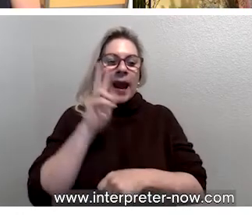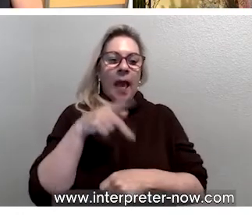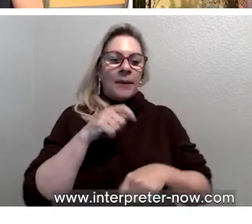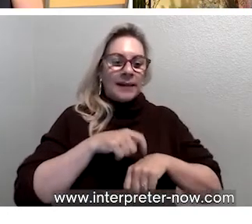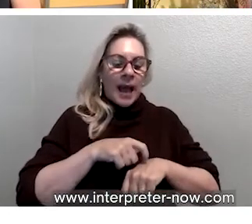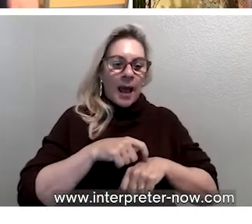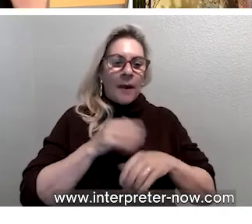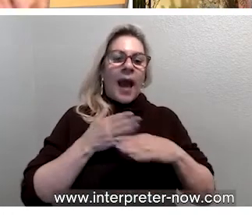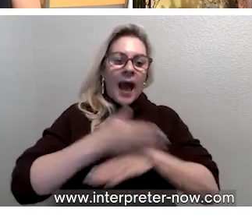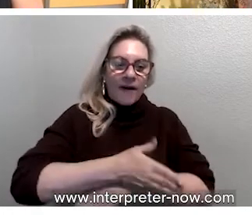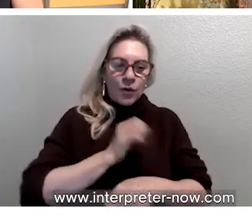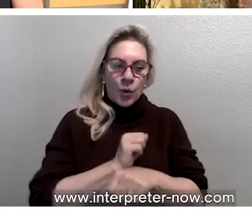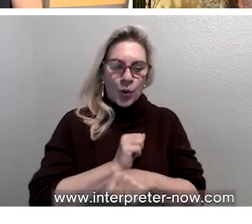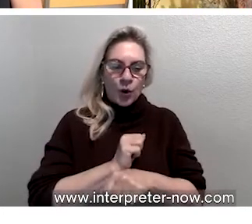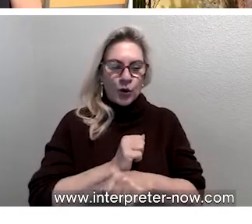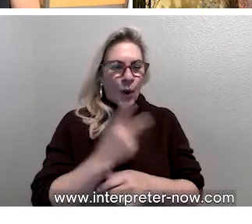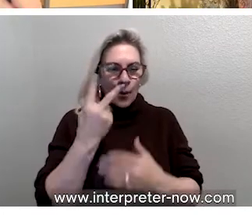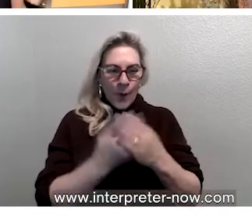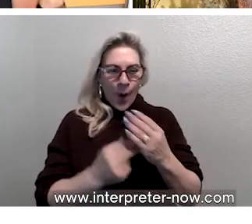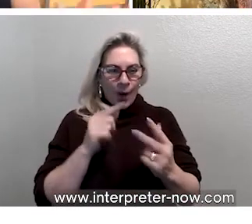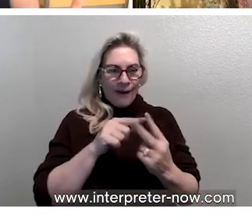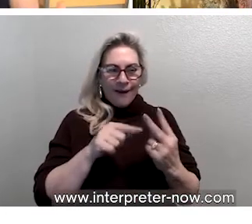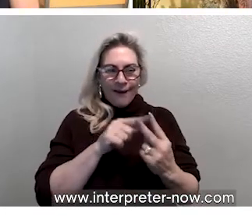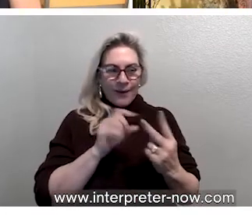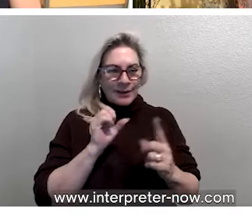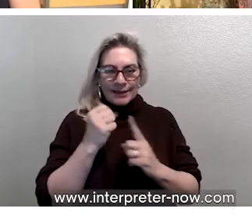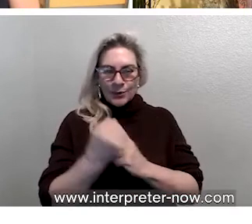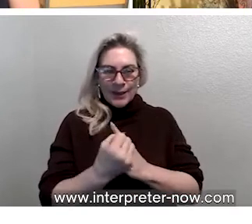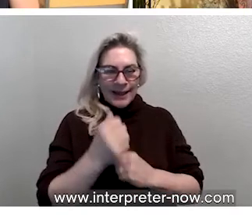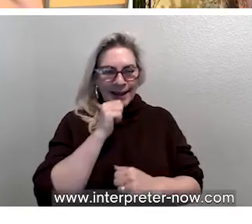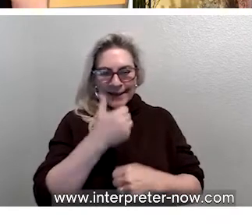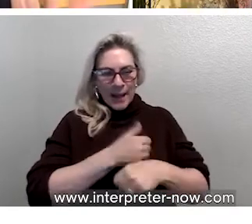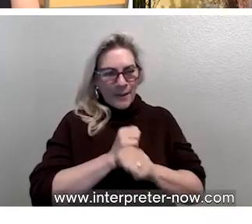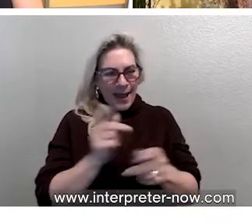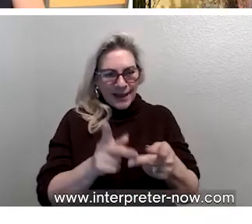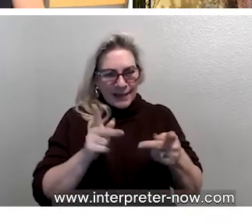Both of those situations are not going to create that space so that people can step